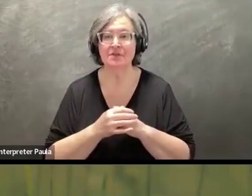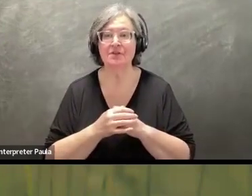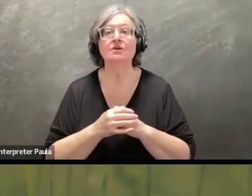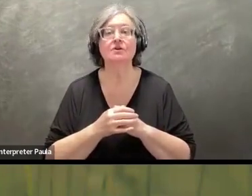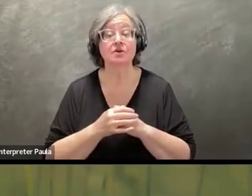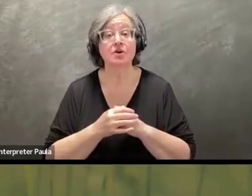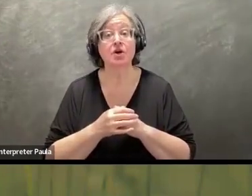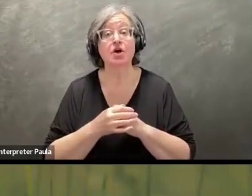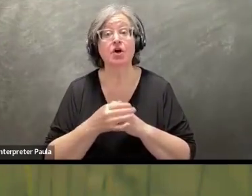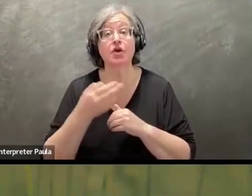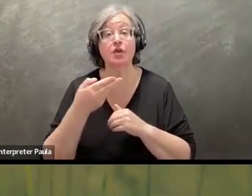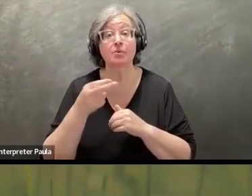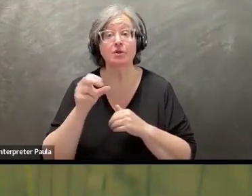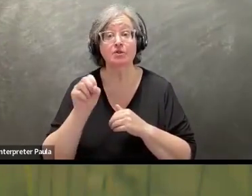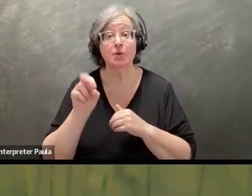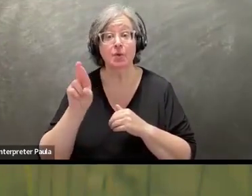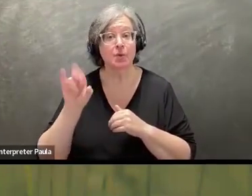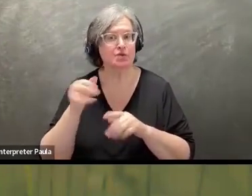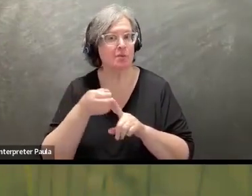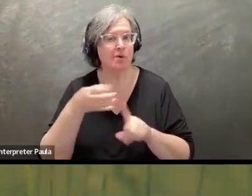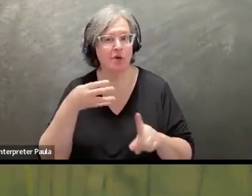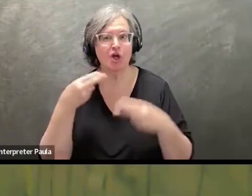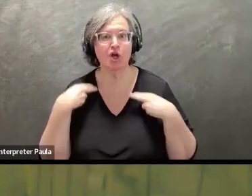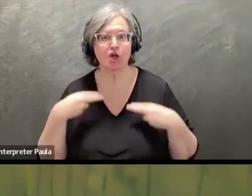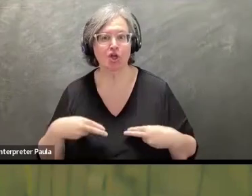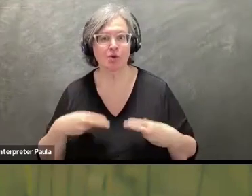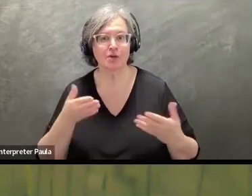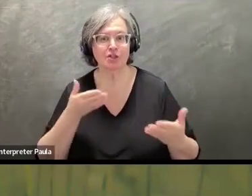Human Services Research Institute where the project team